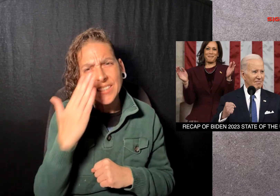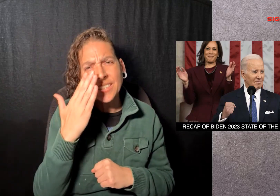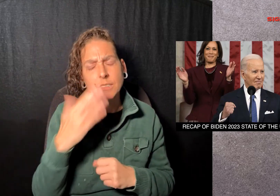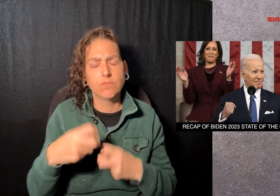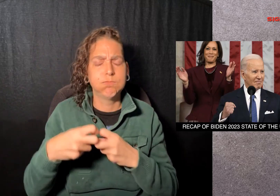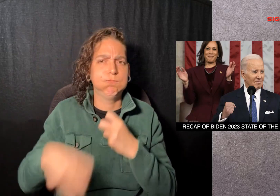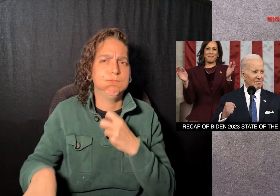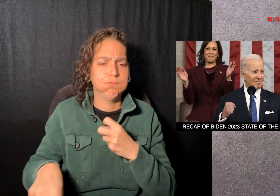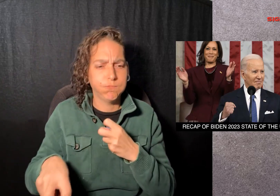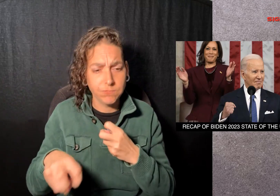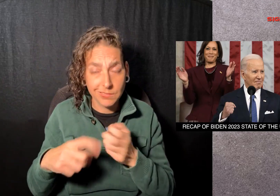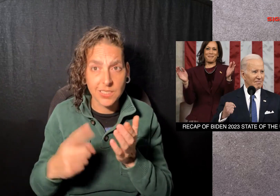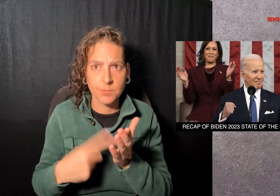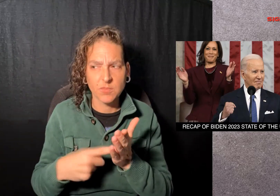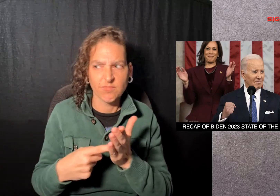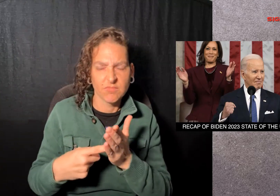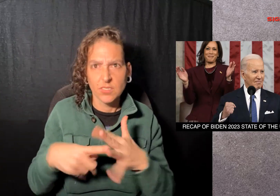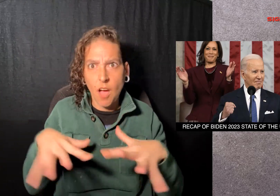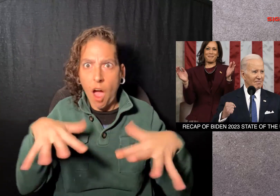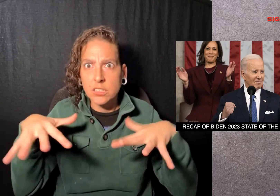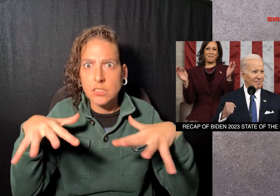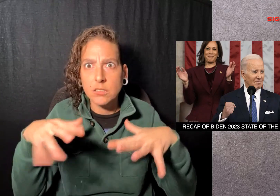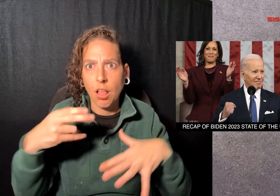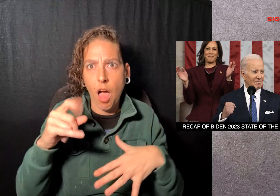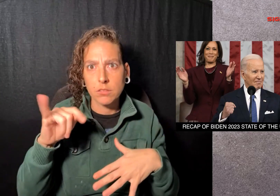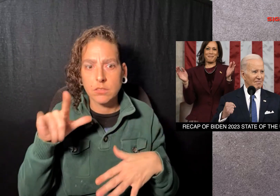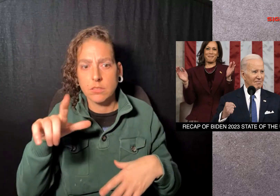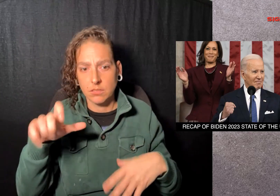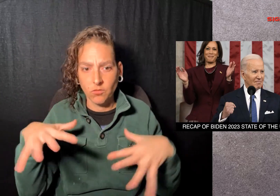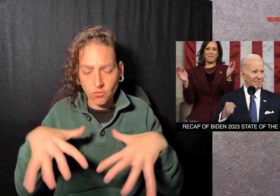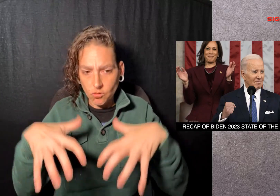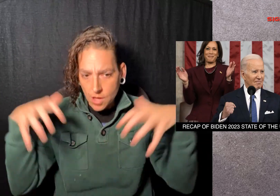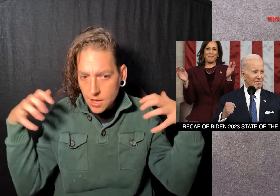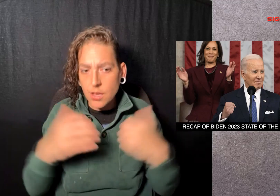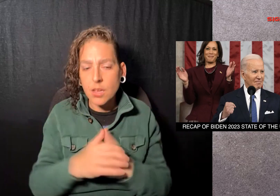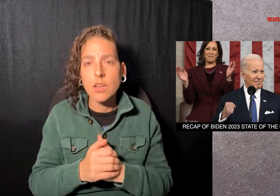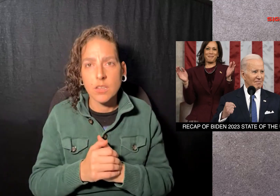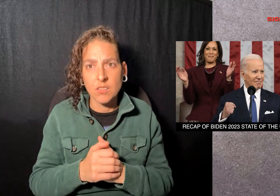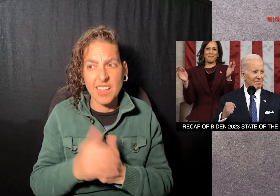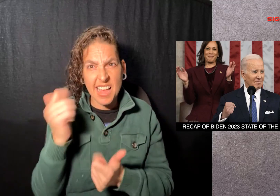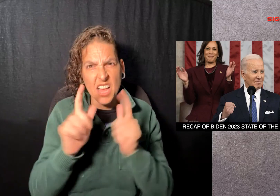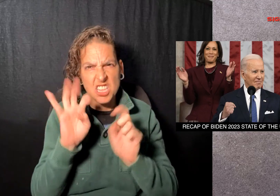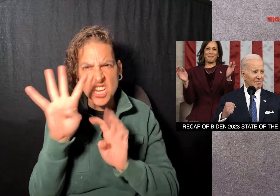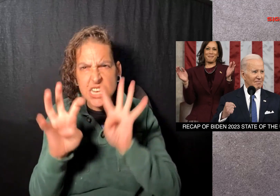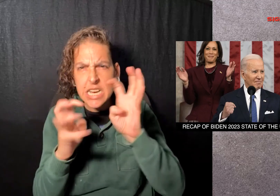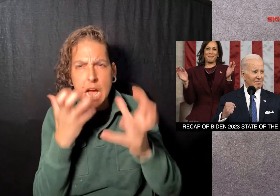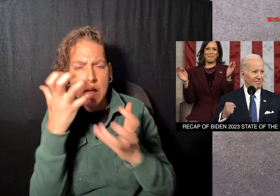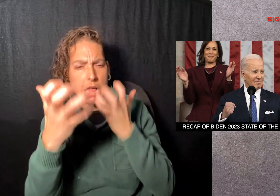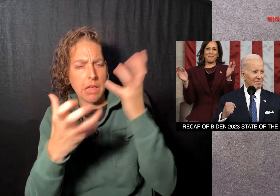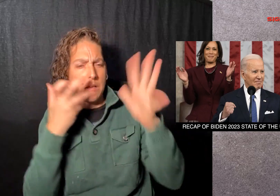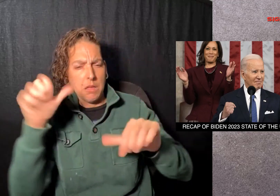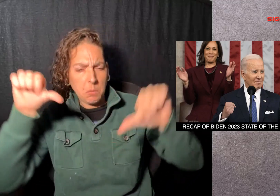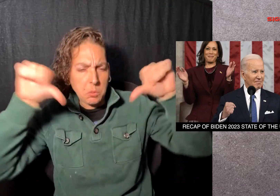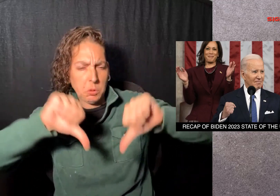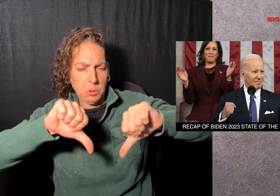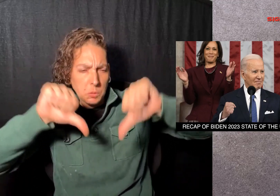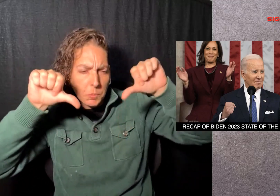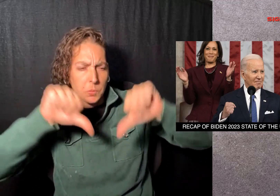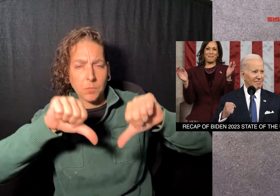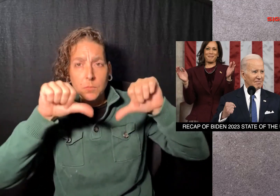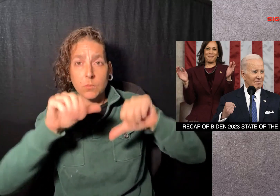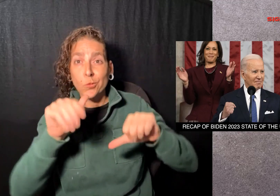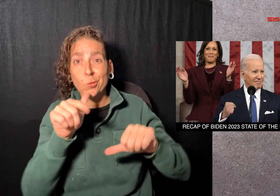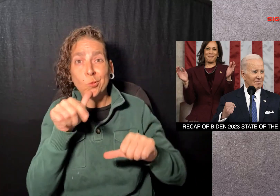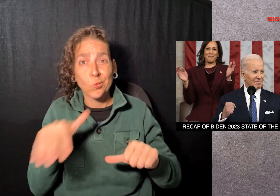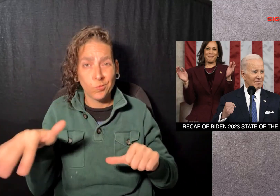he faced a tough and sometimes hostile crowd he was heckled and booed by Republicans when